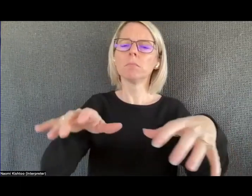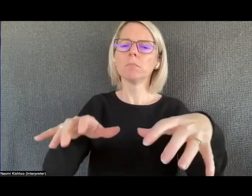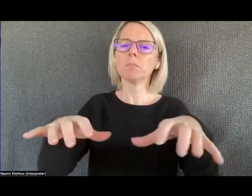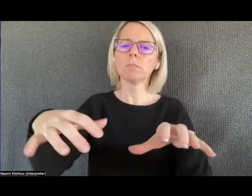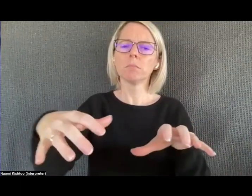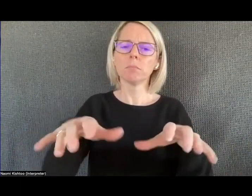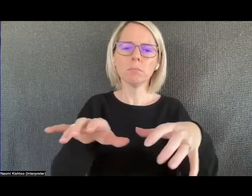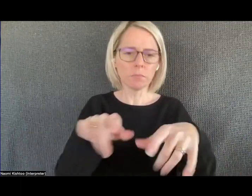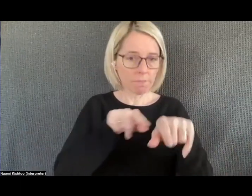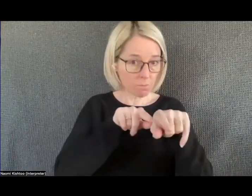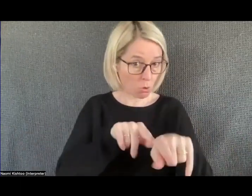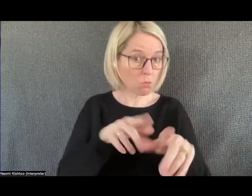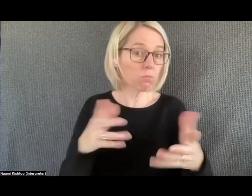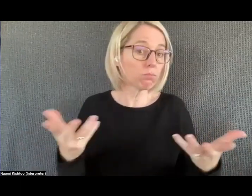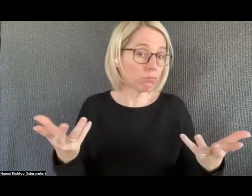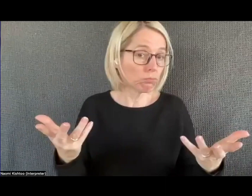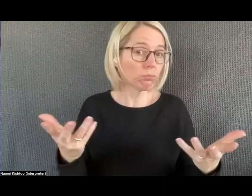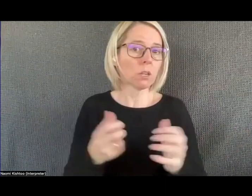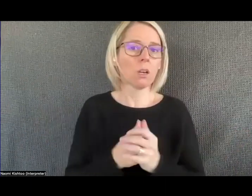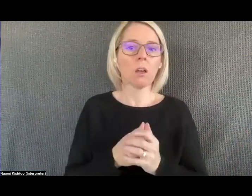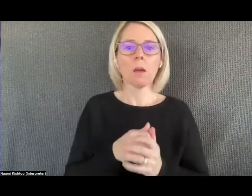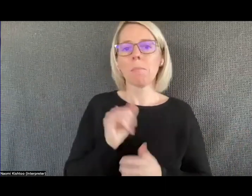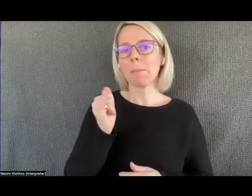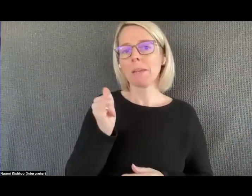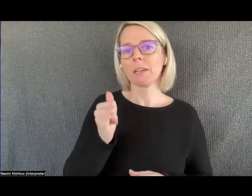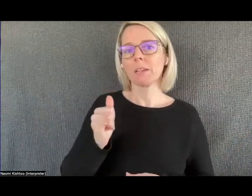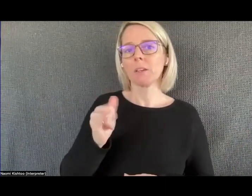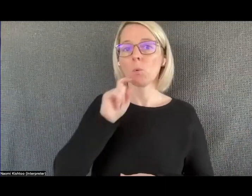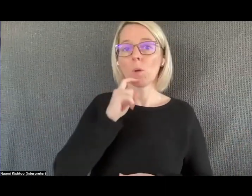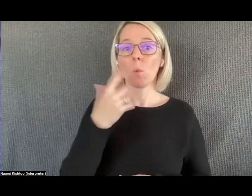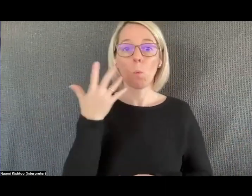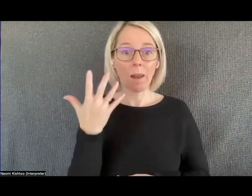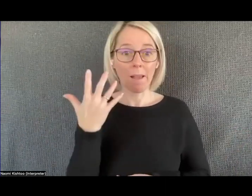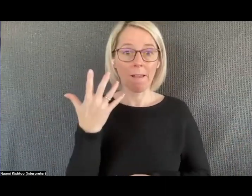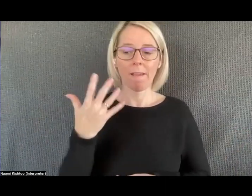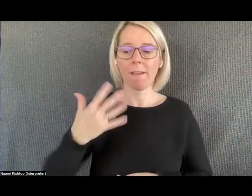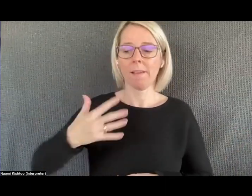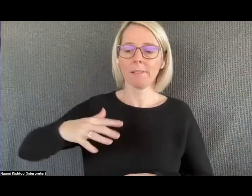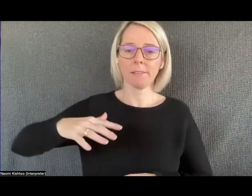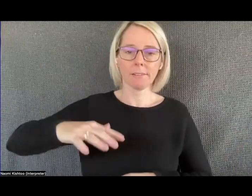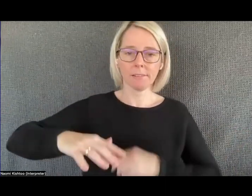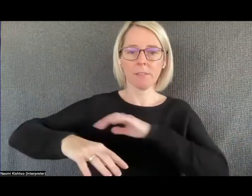sometimes you might do one hand and then the other hand, so this is what one hand does and then come